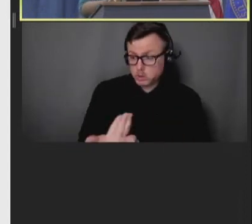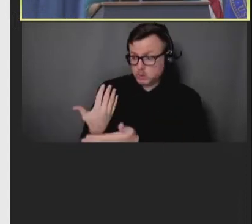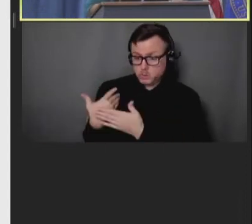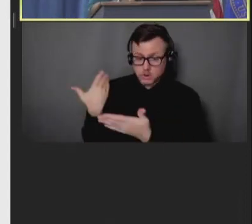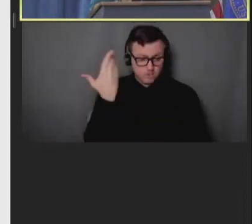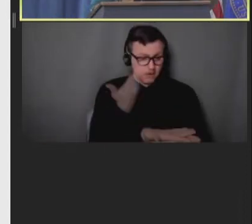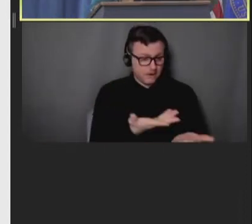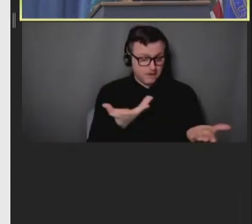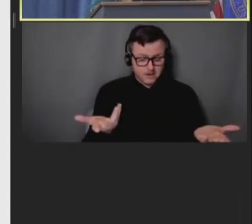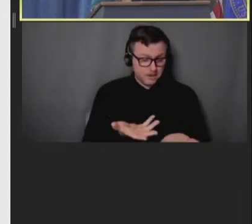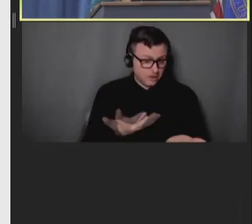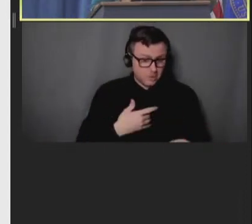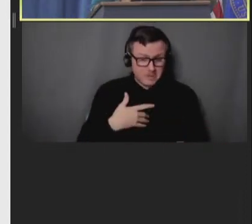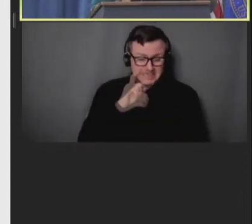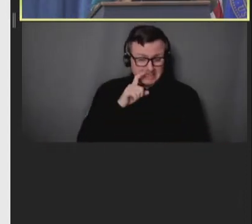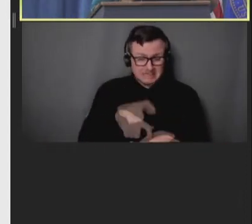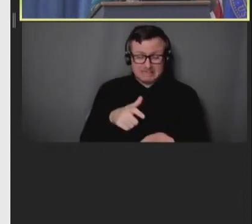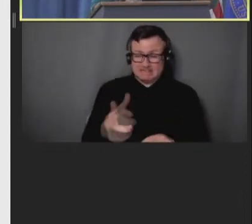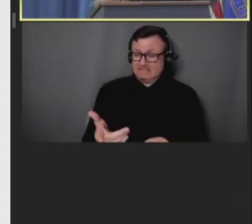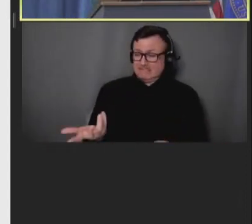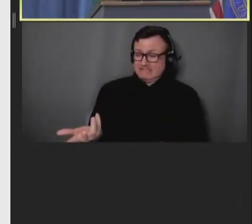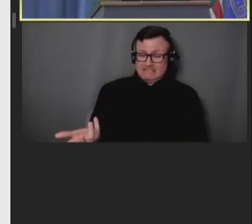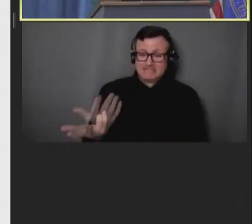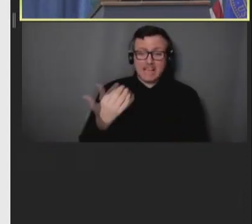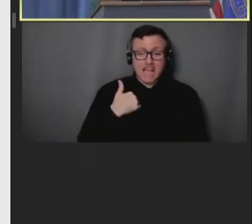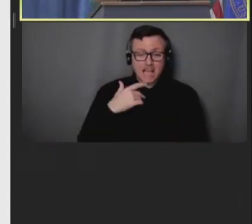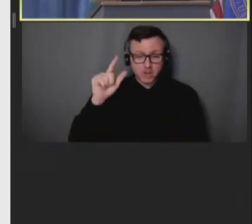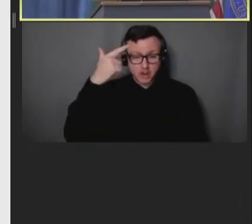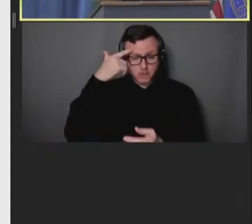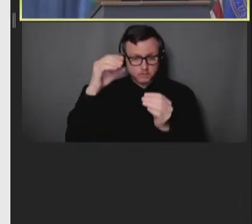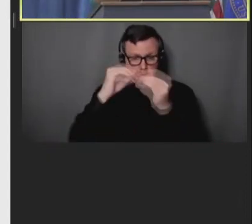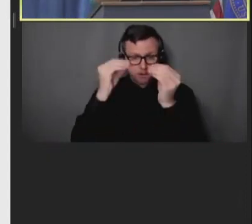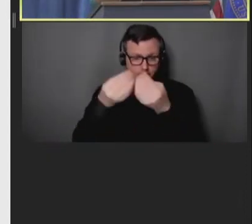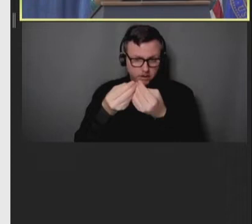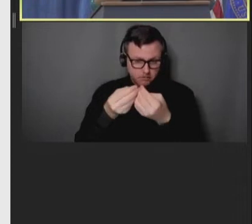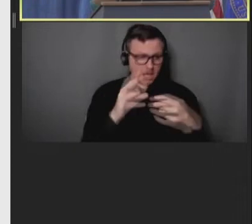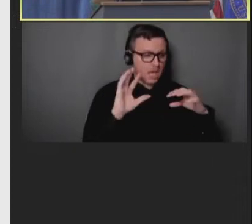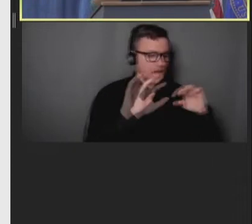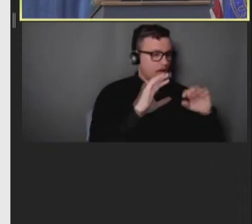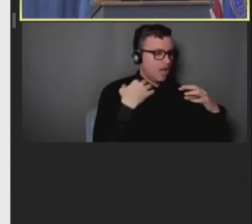What we saw was that you have gov's office, you have a health department, but then some